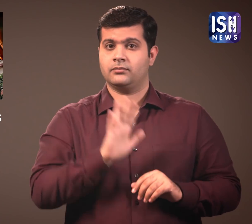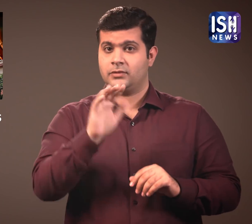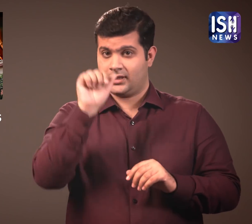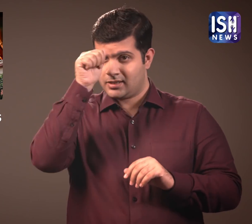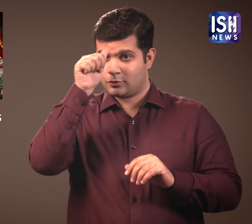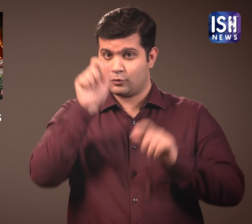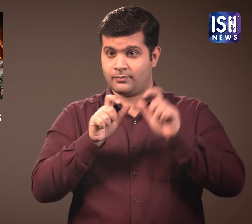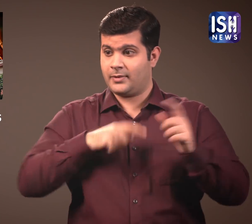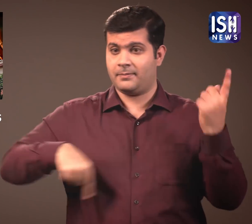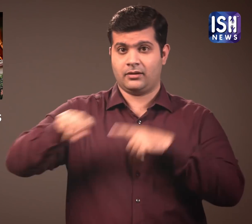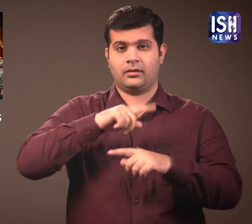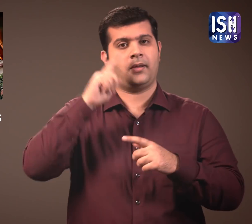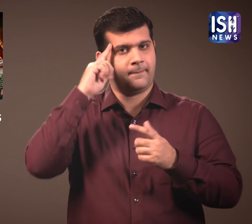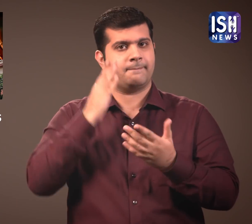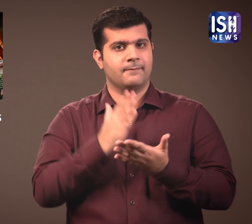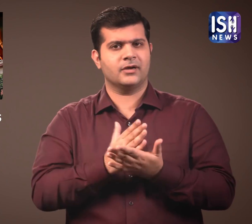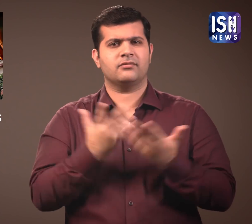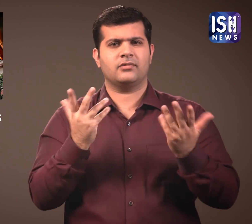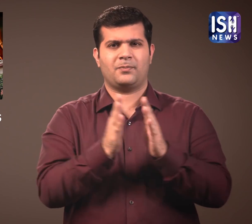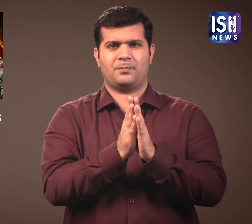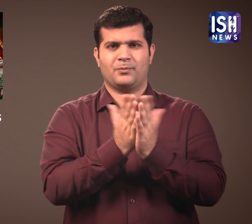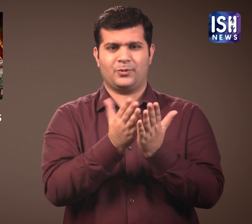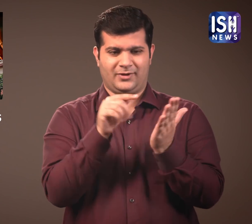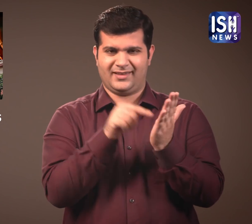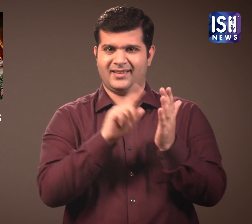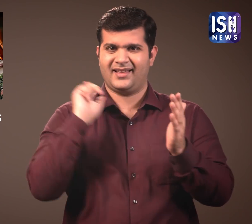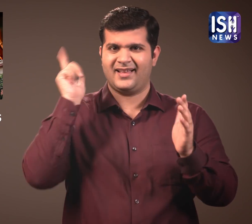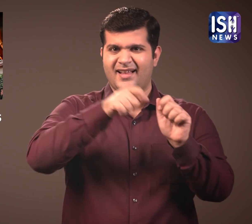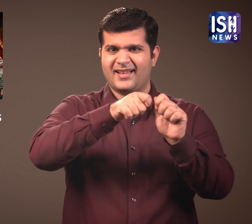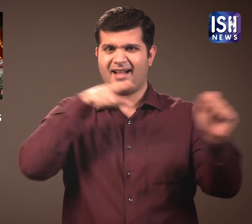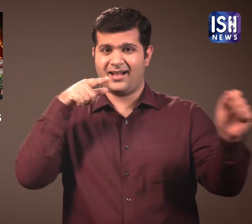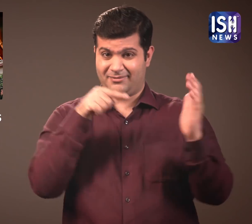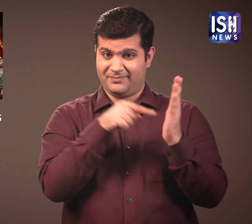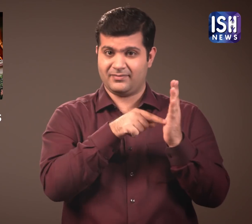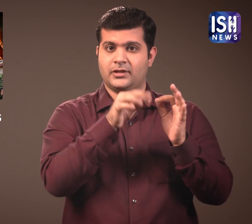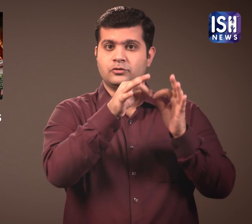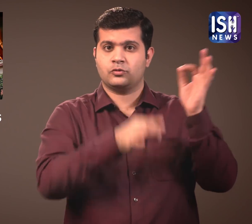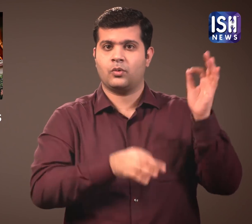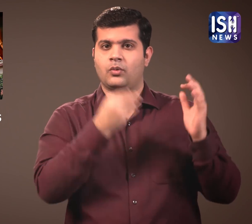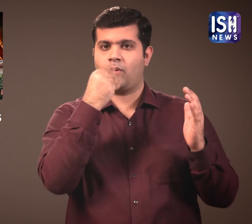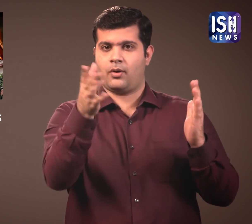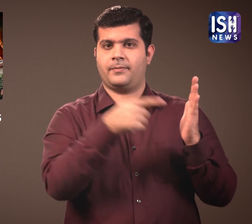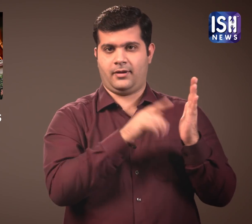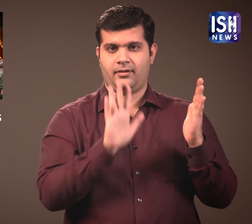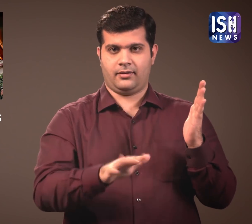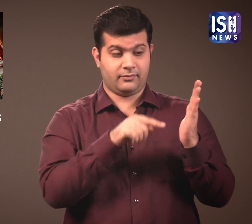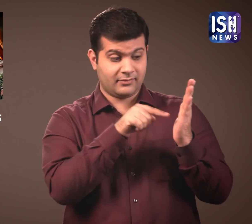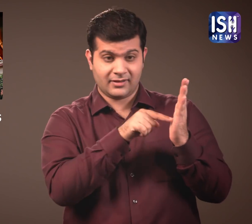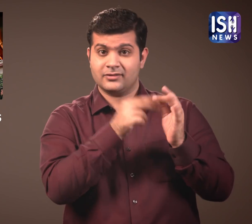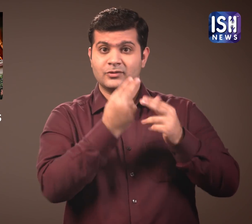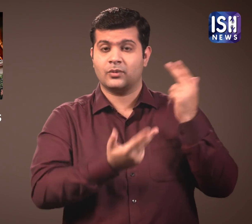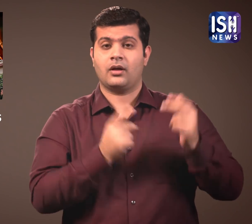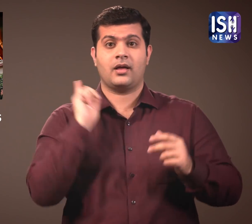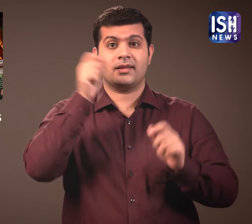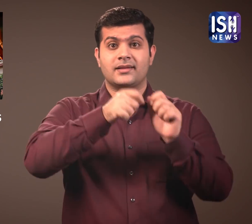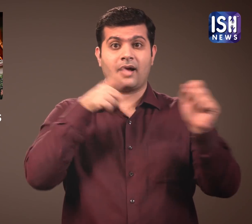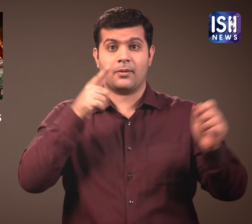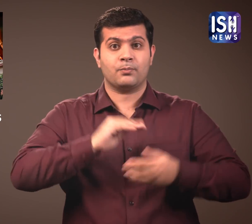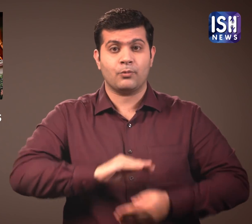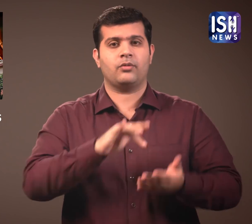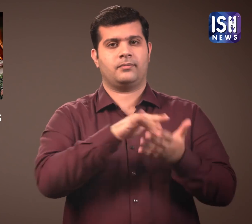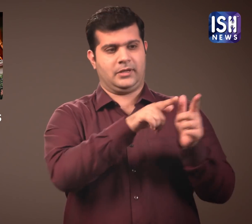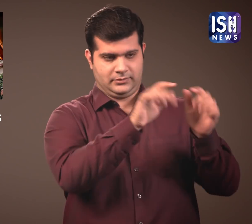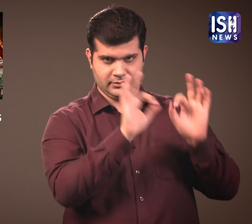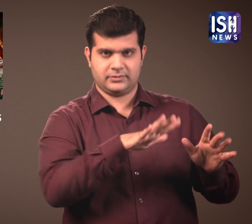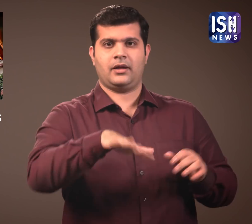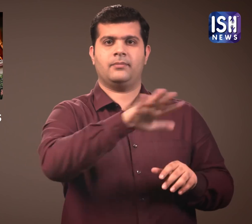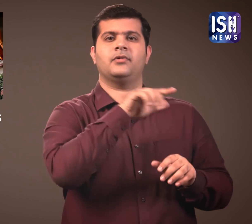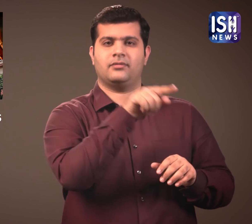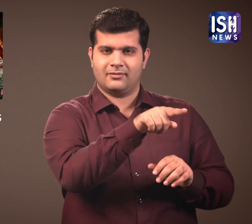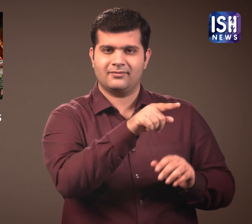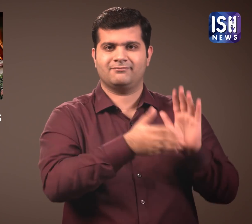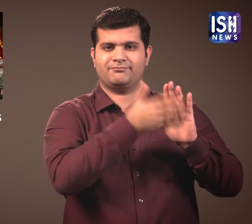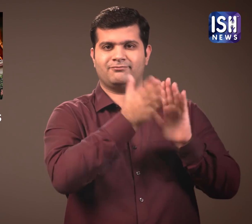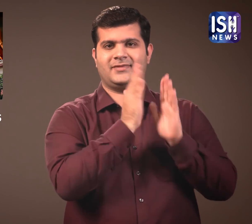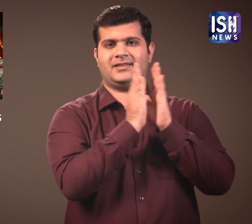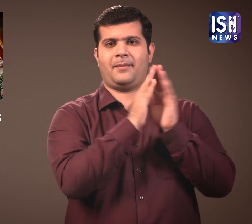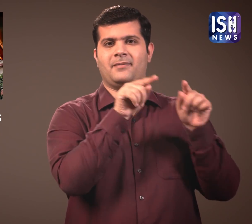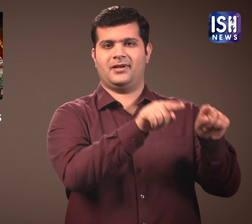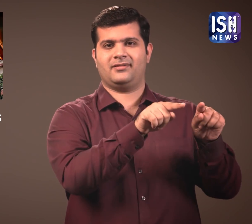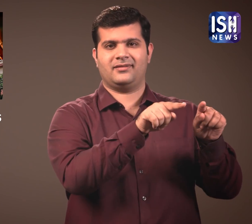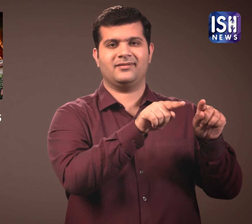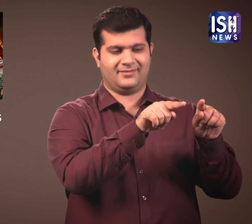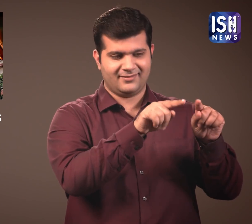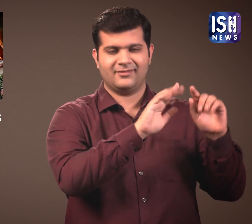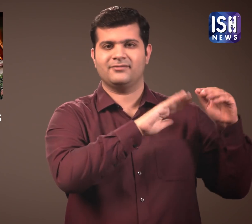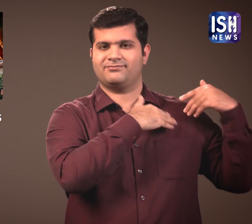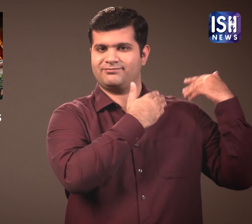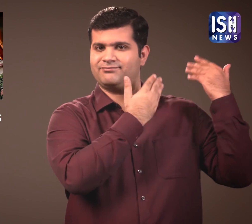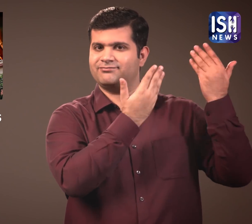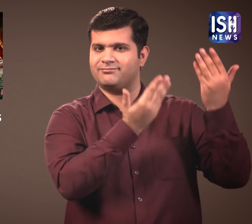As per the Ramayana, Hindus believe that a temple was built at the place where Ram was born.